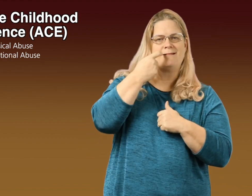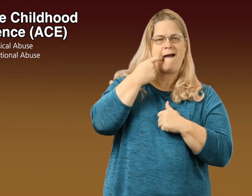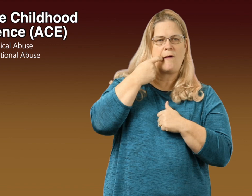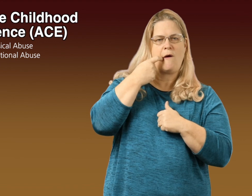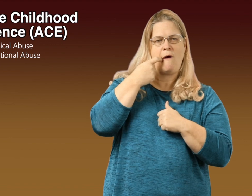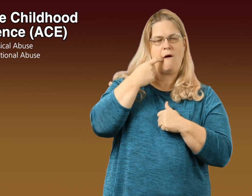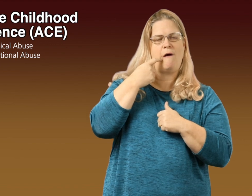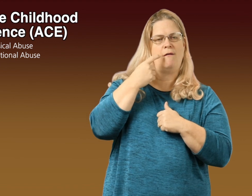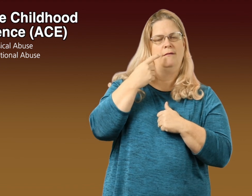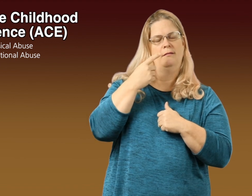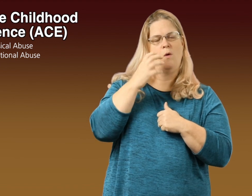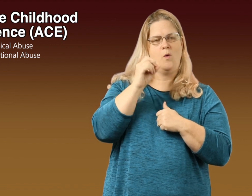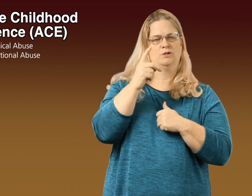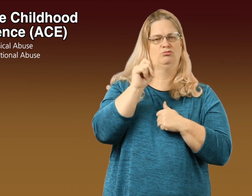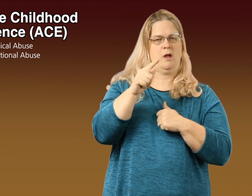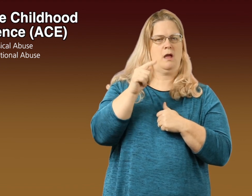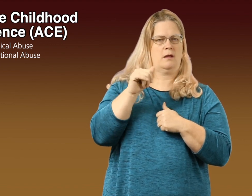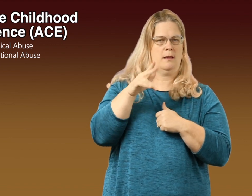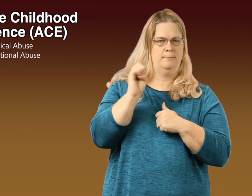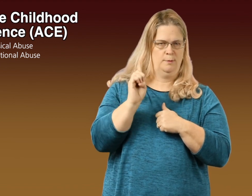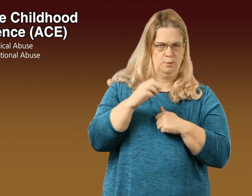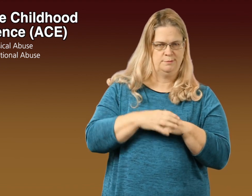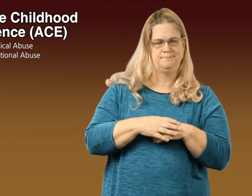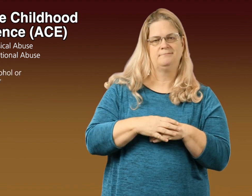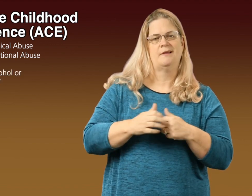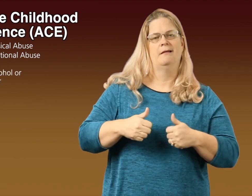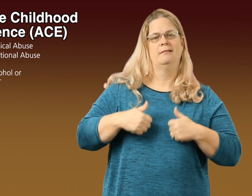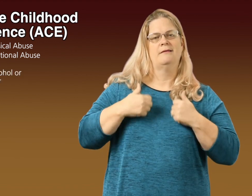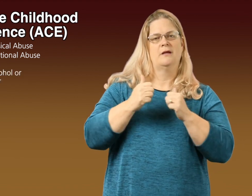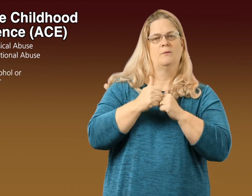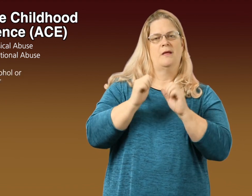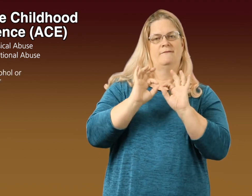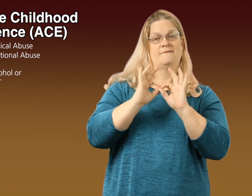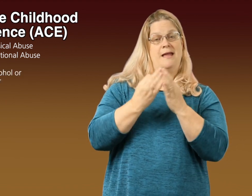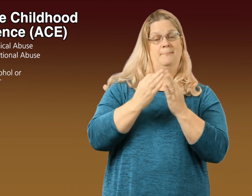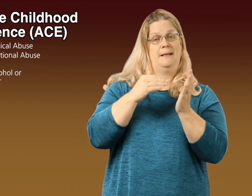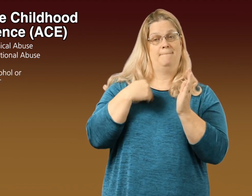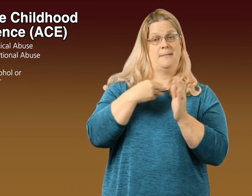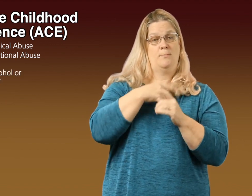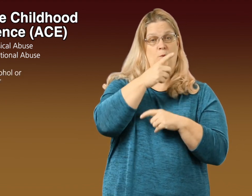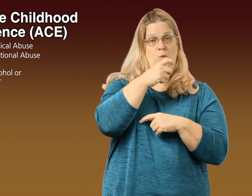living with someone who is an alcohol or drug abuser, living with a family member